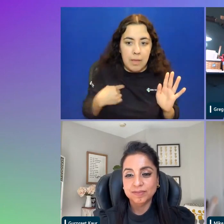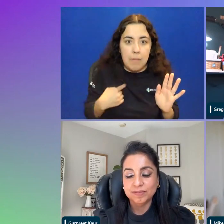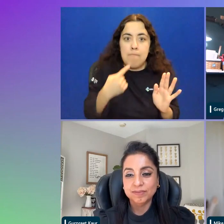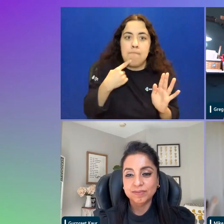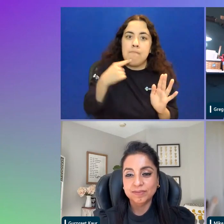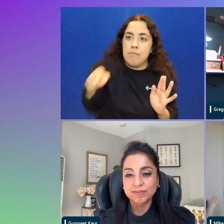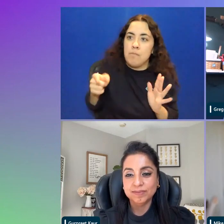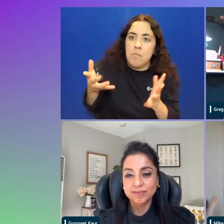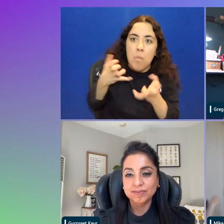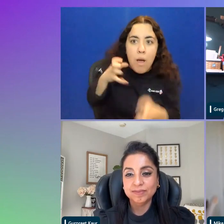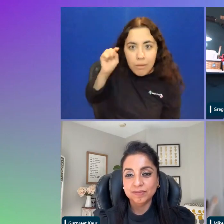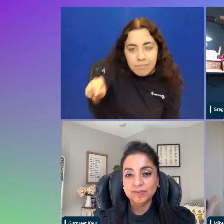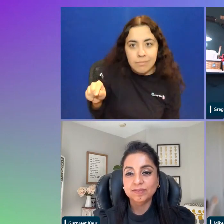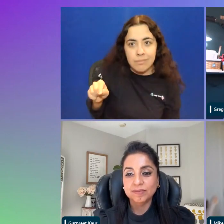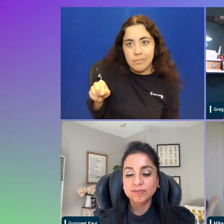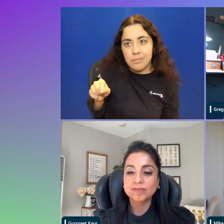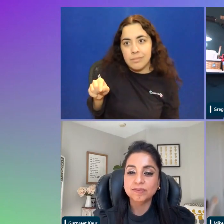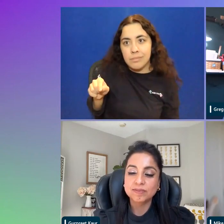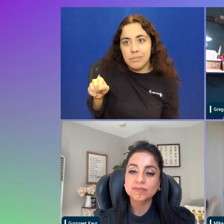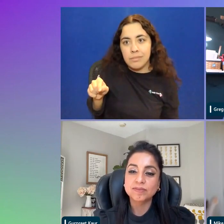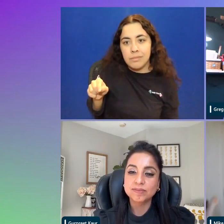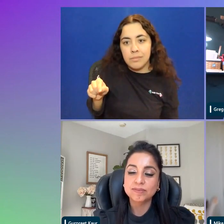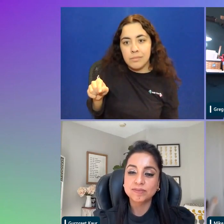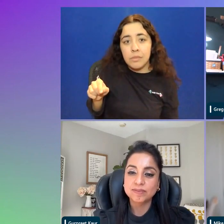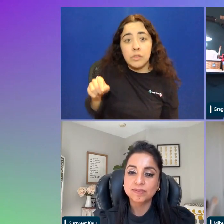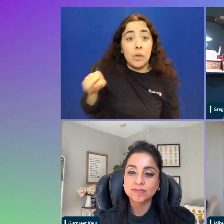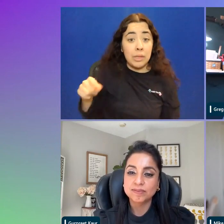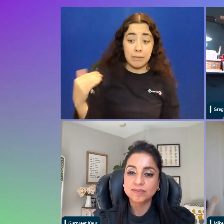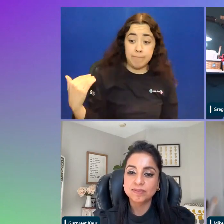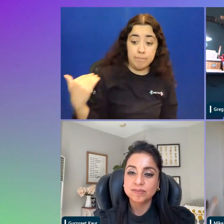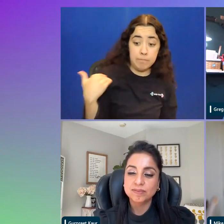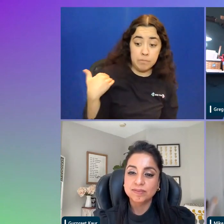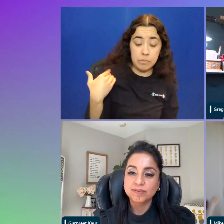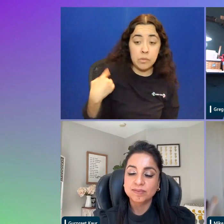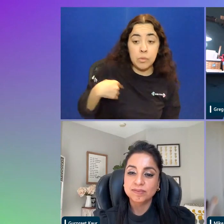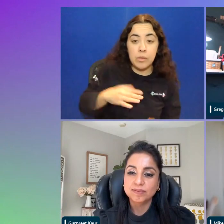need that for this team. And so he was using us to actually be an accelerator to helping his team become more unified, more